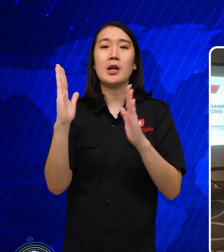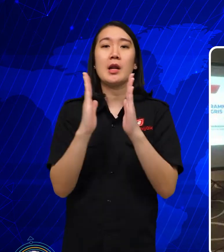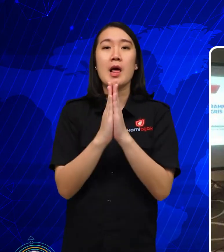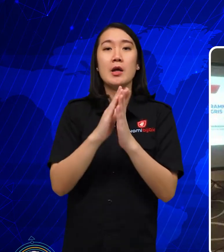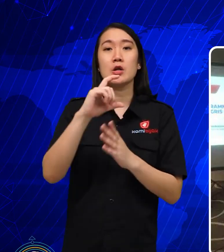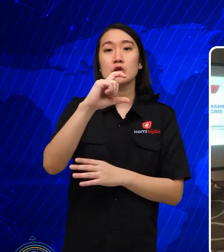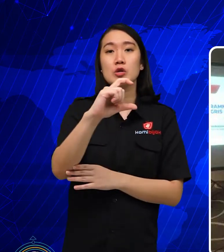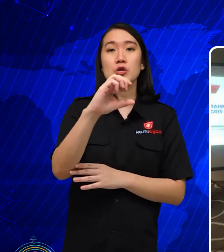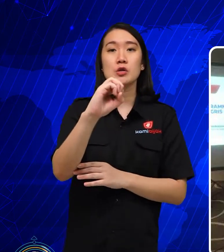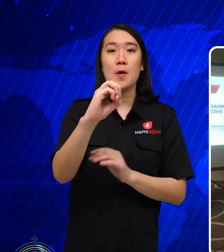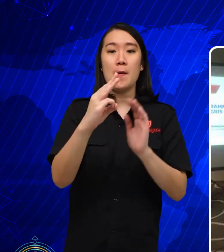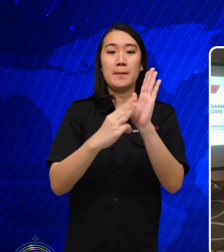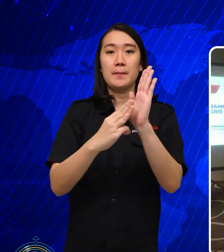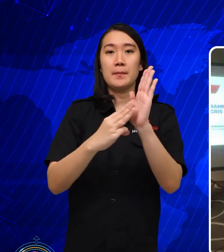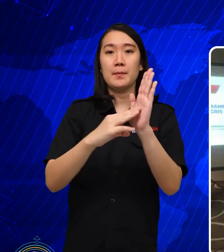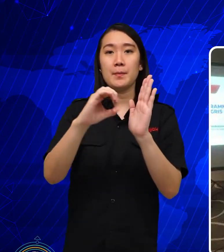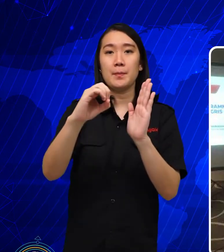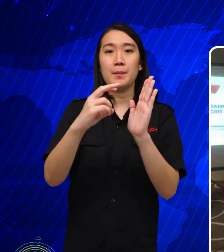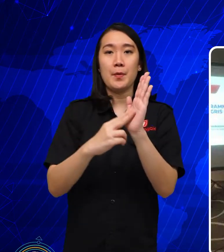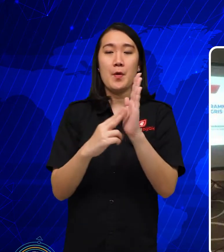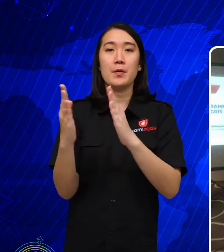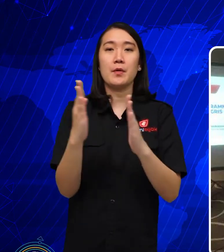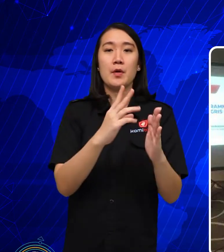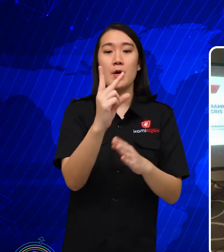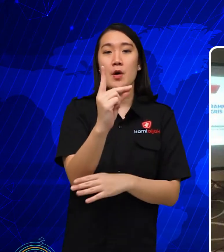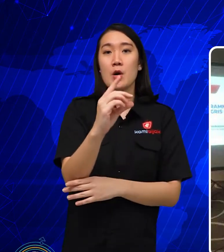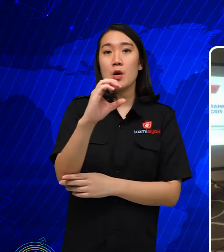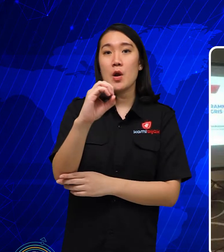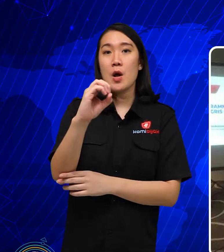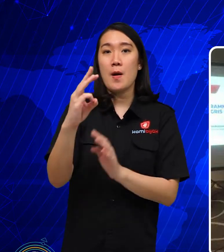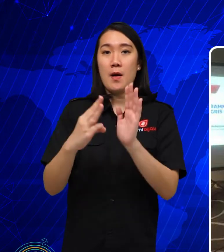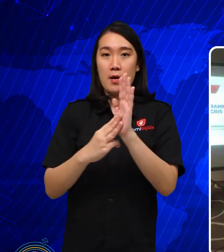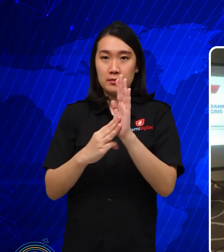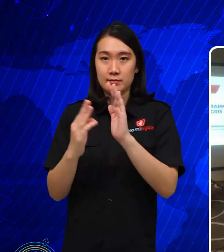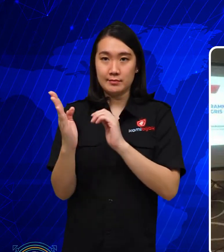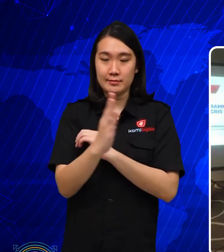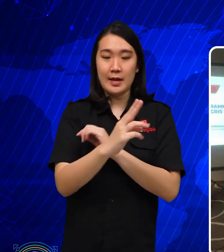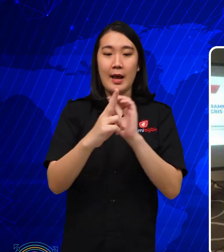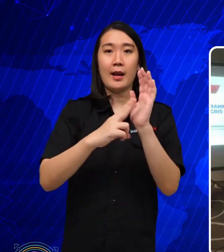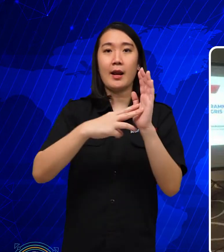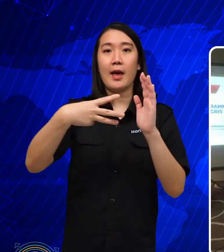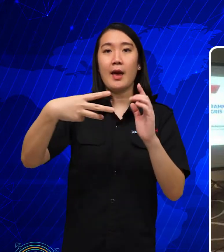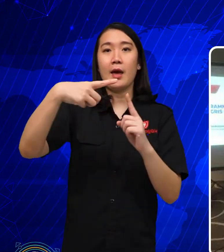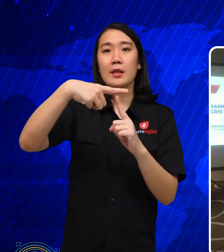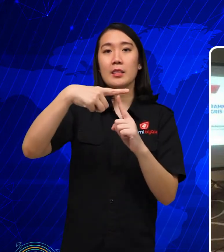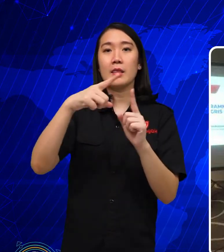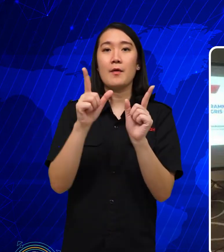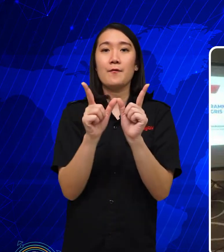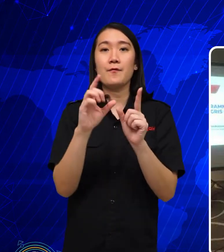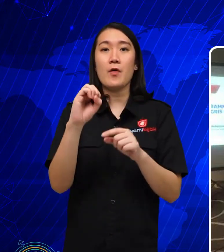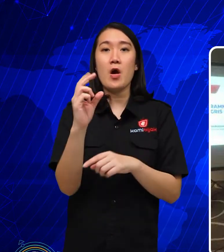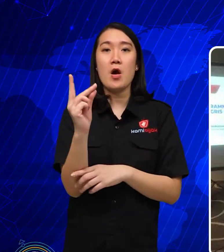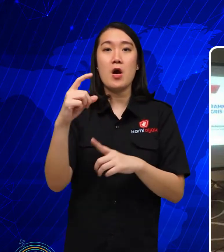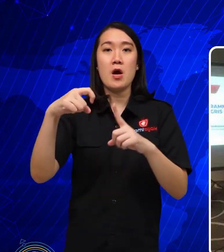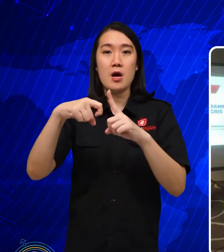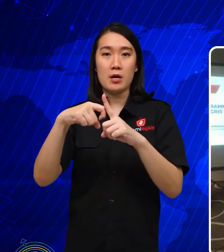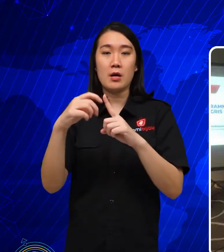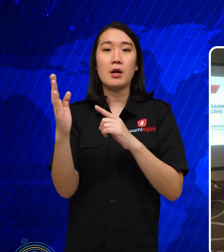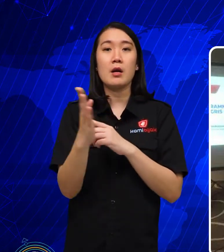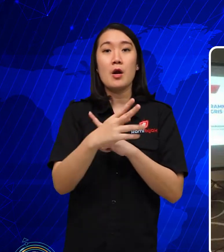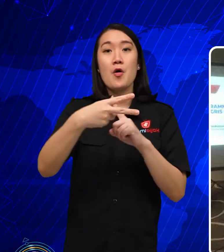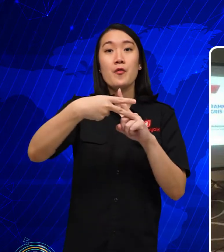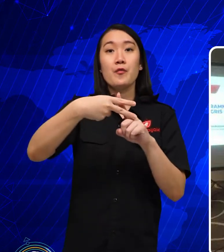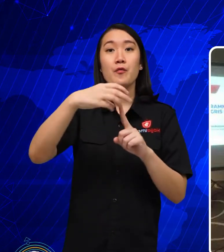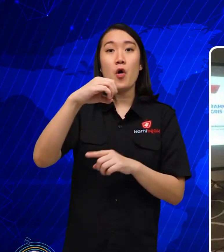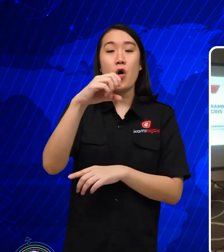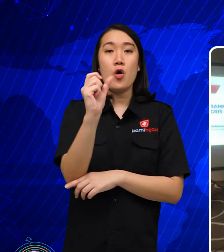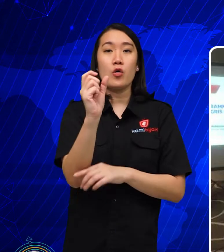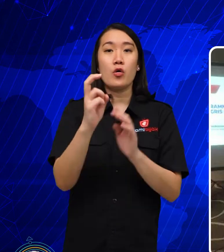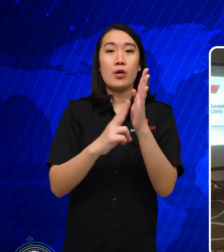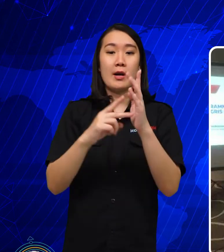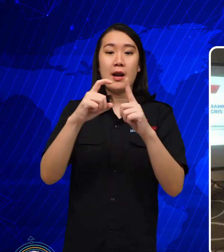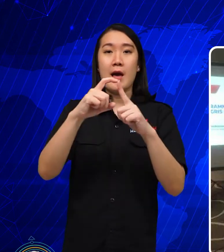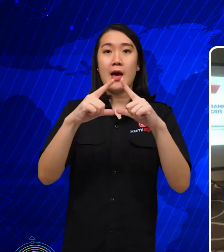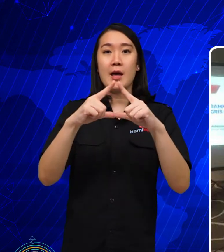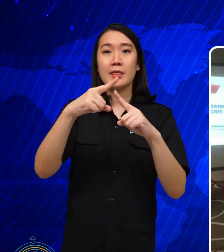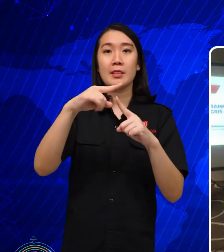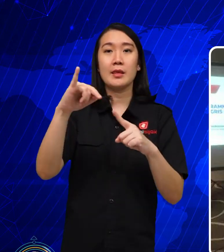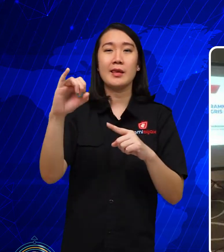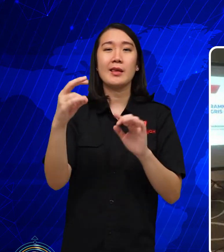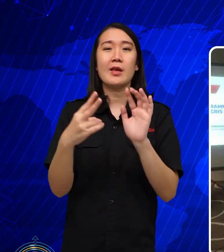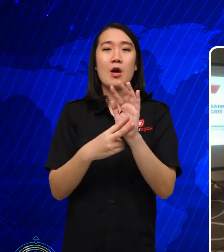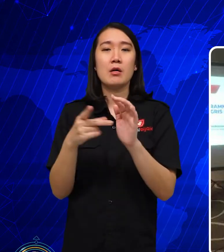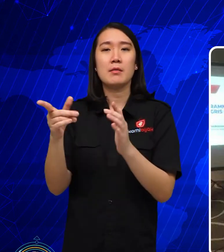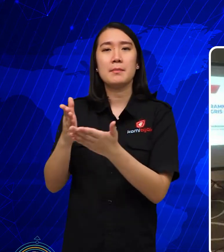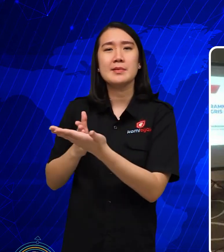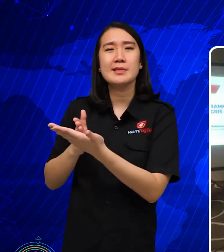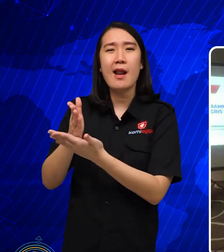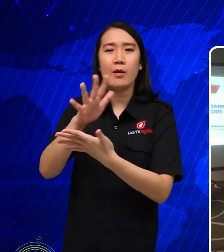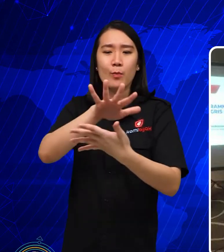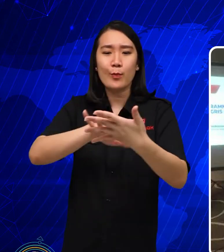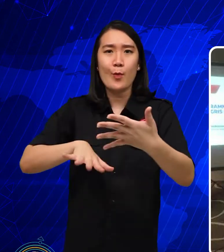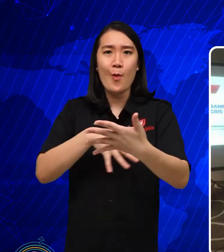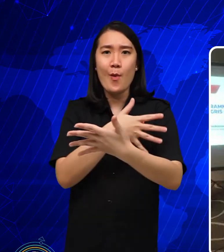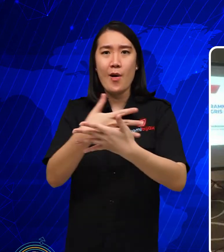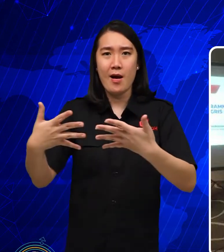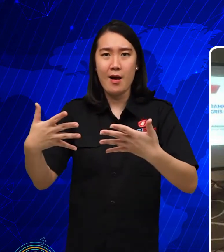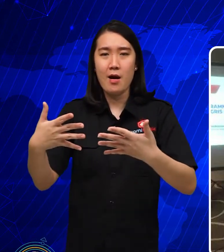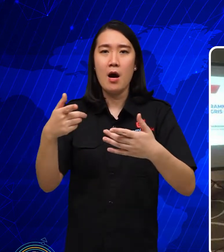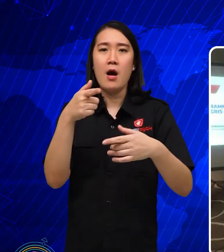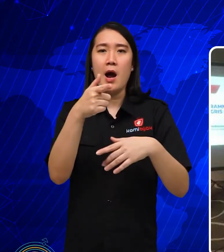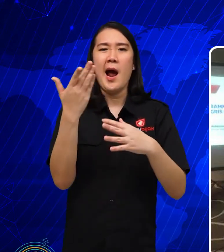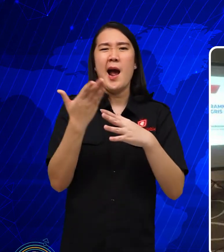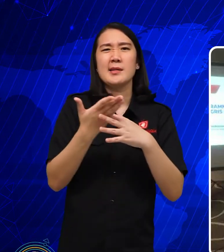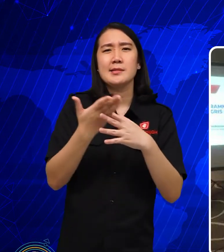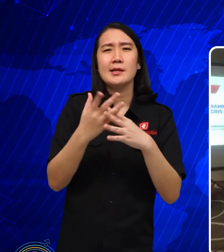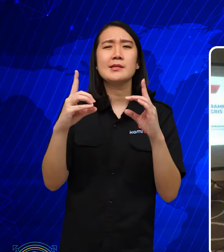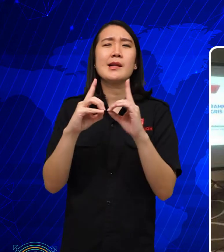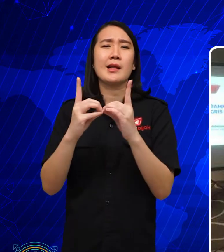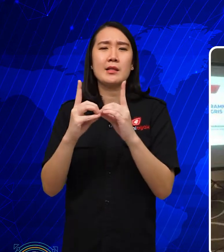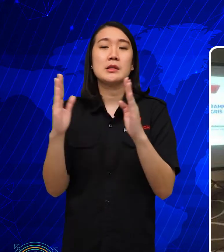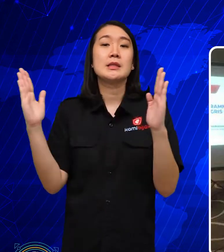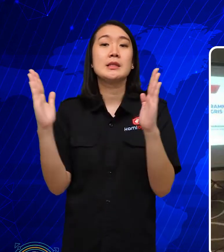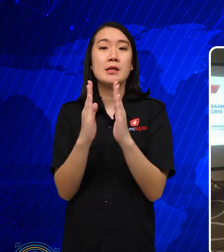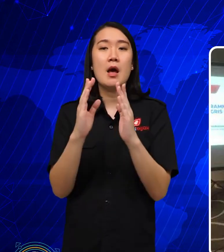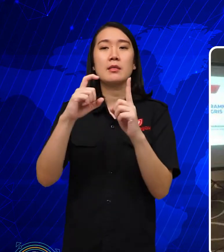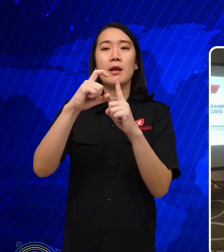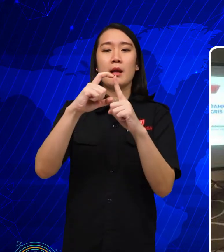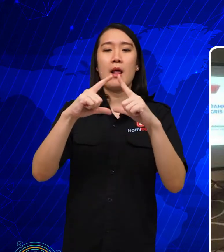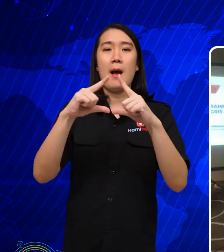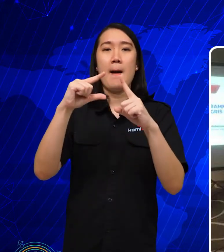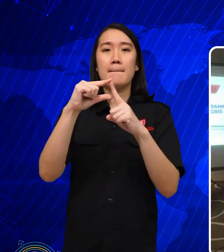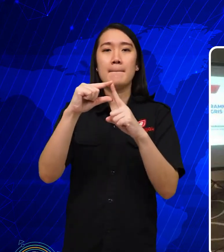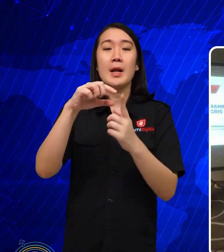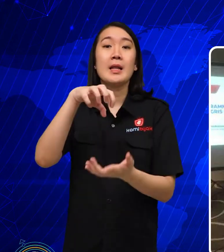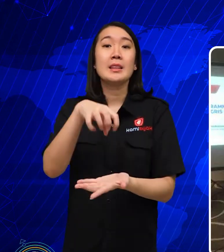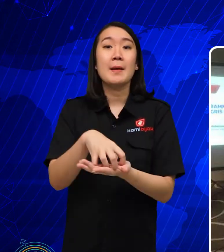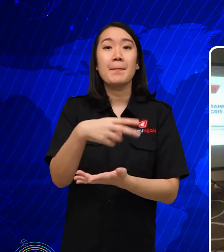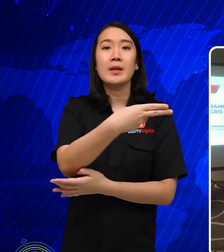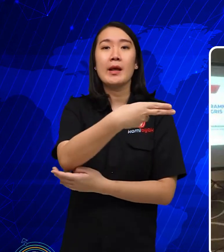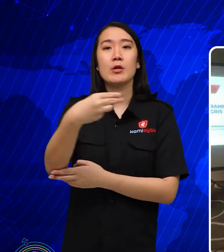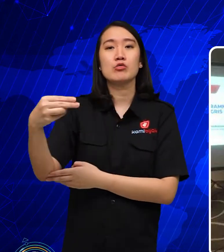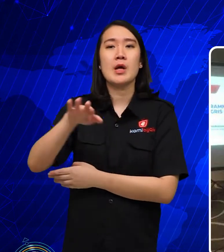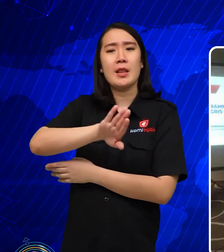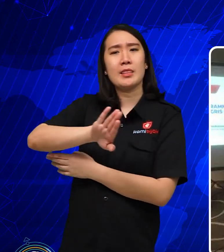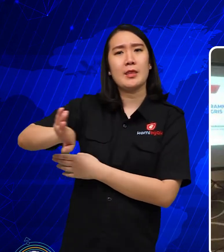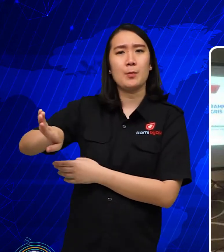and the Common Room Network Foundation runs Digital Access (DAP) program in Eastern Indonesia